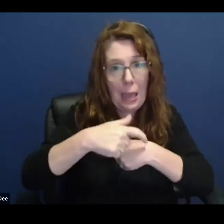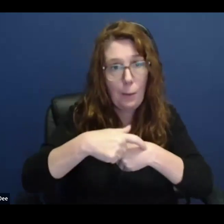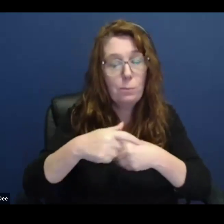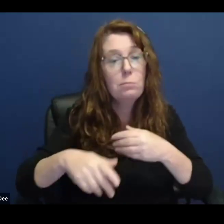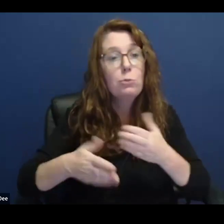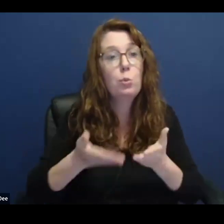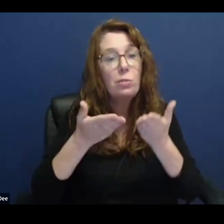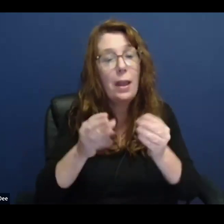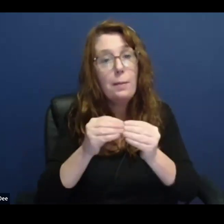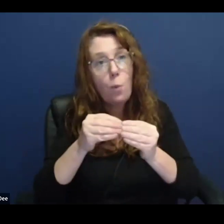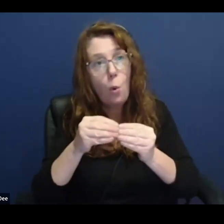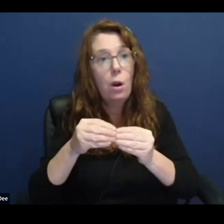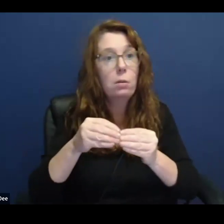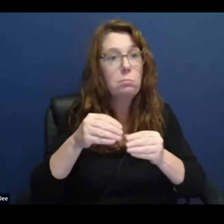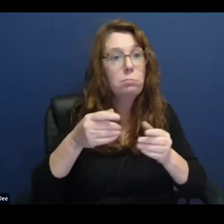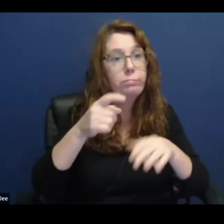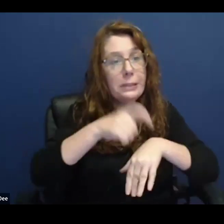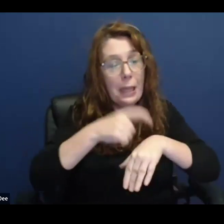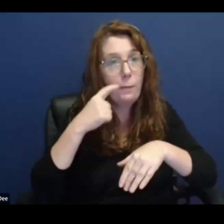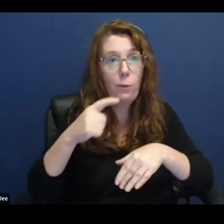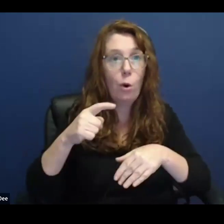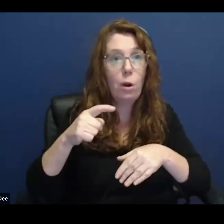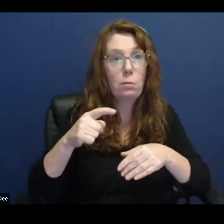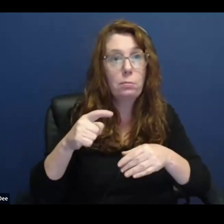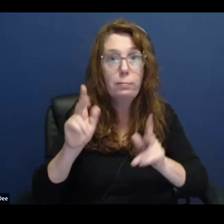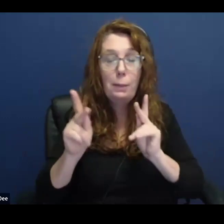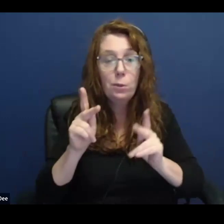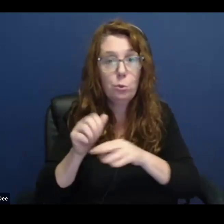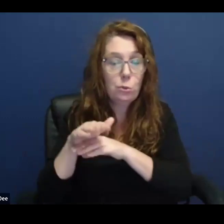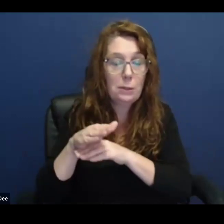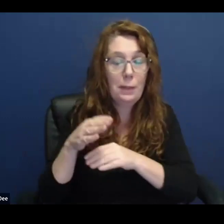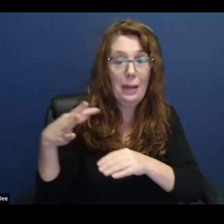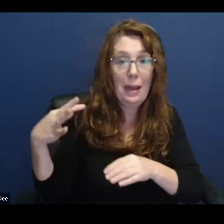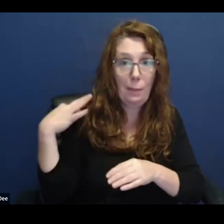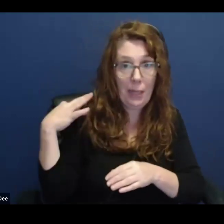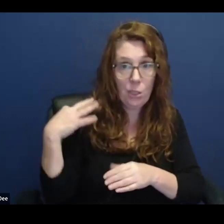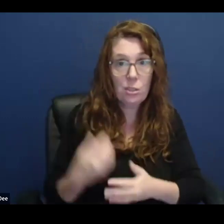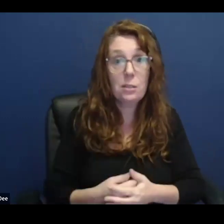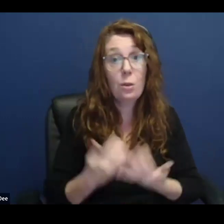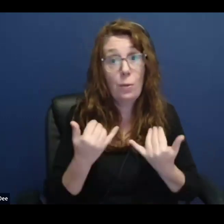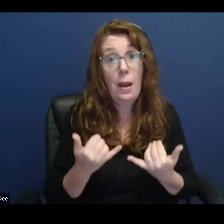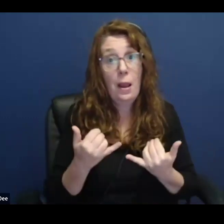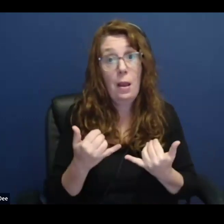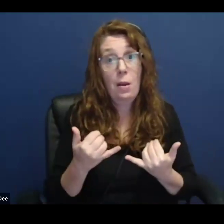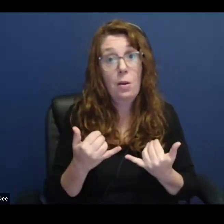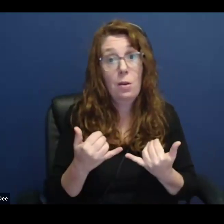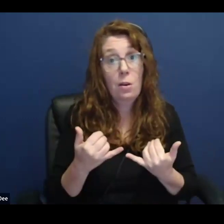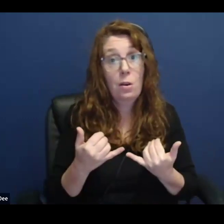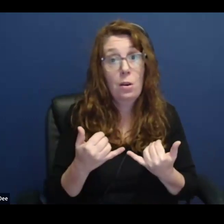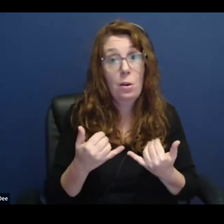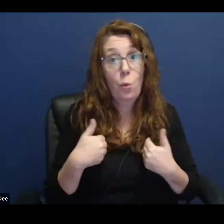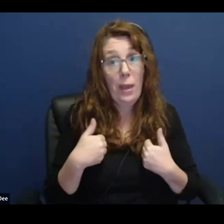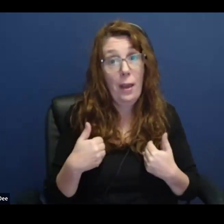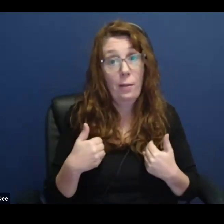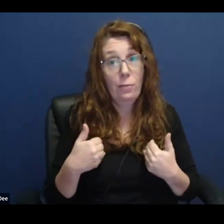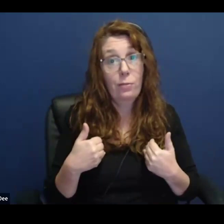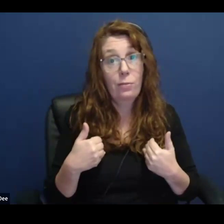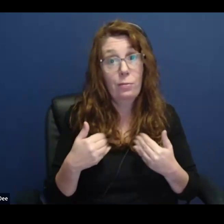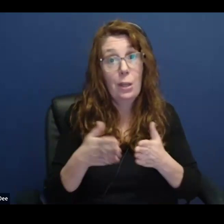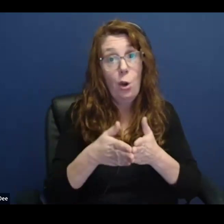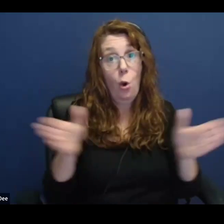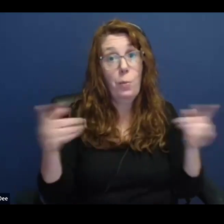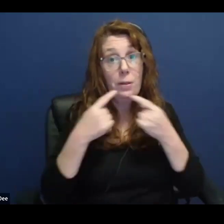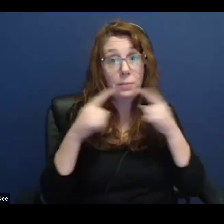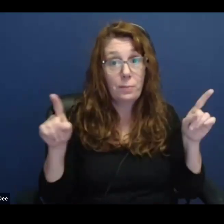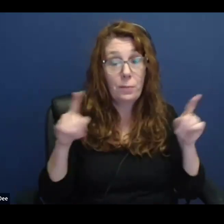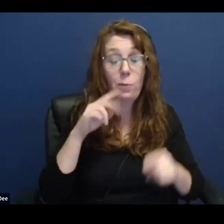applications. now at this time. So we have a open announcement for repatriation grants that